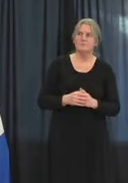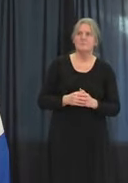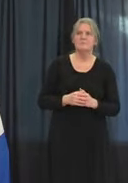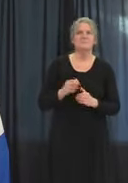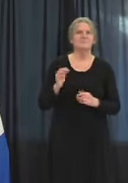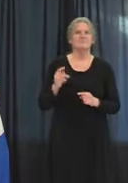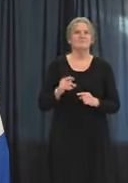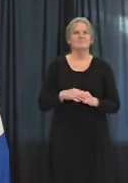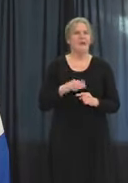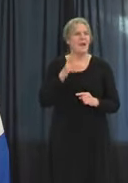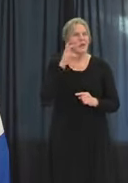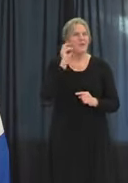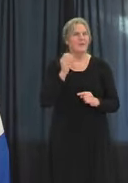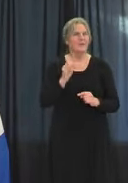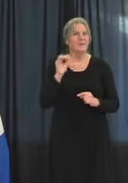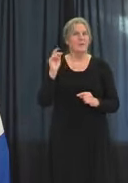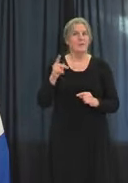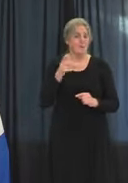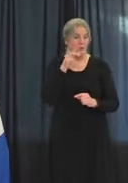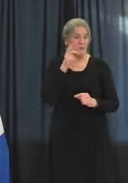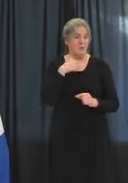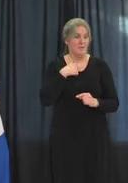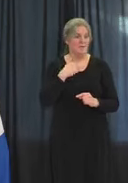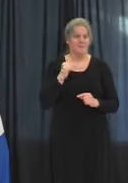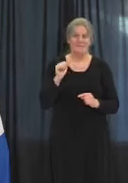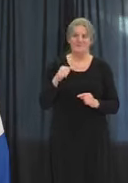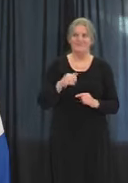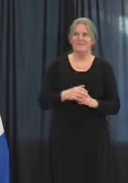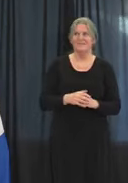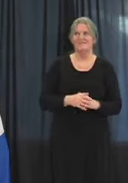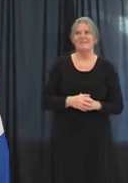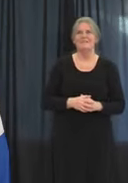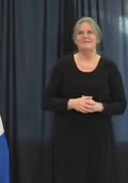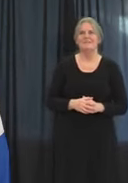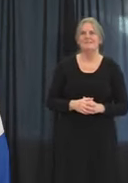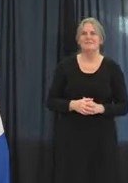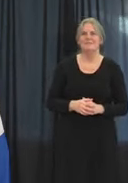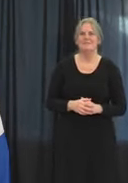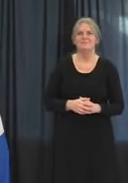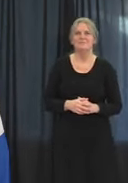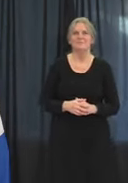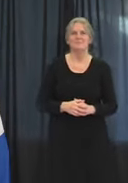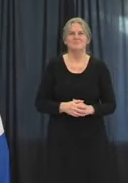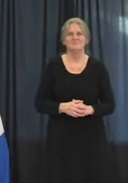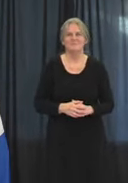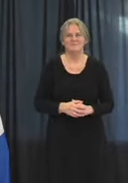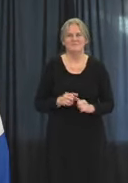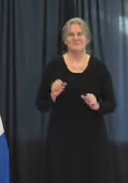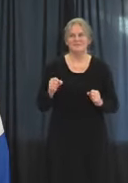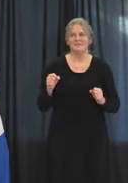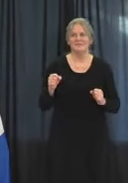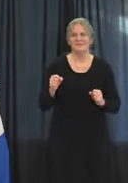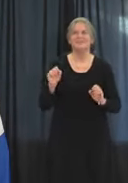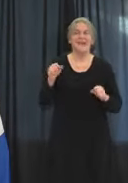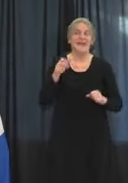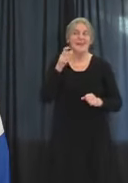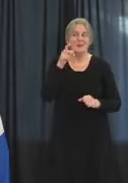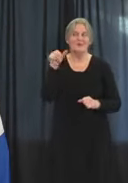Go ahead.